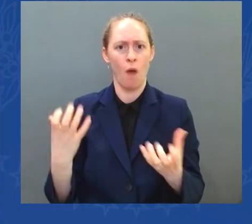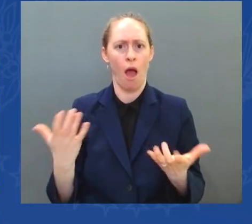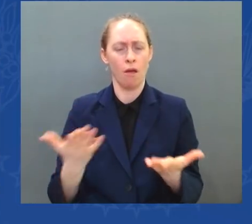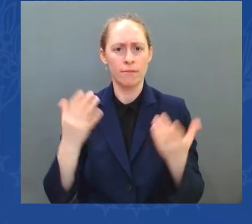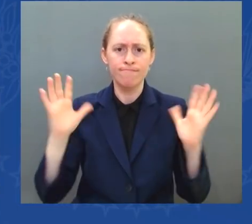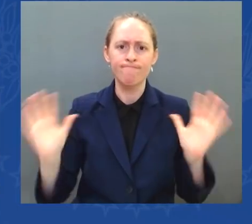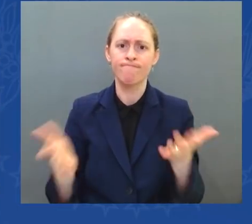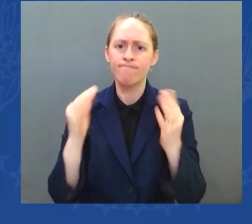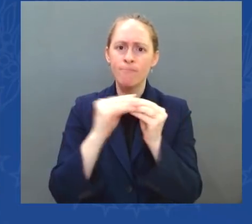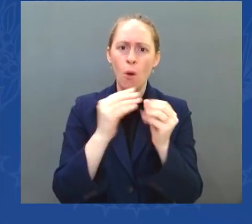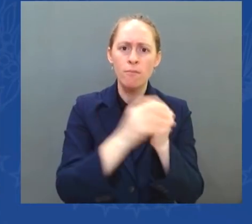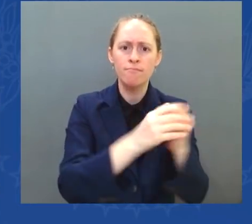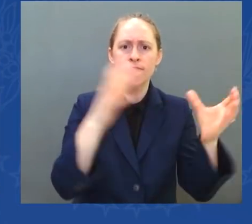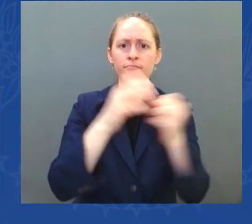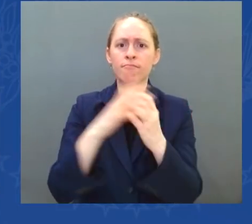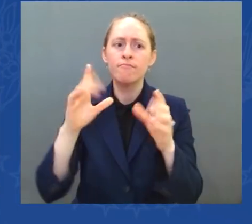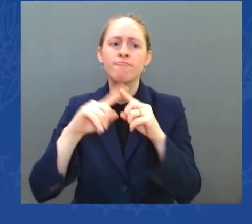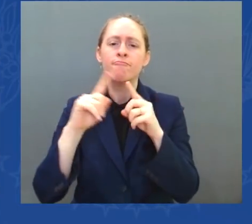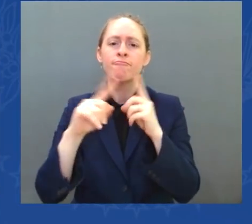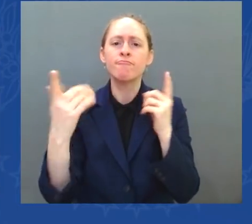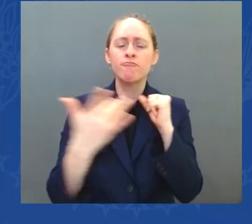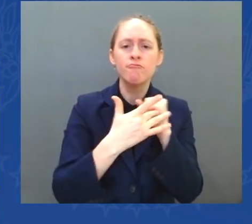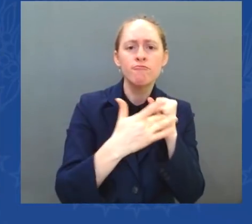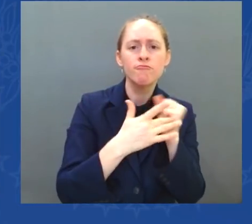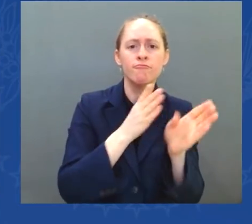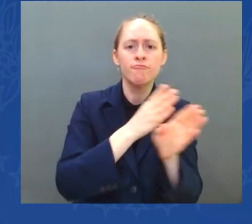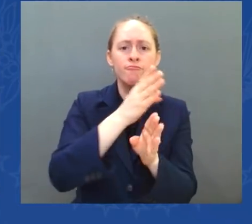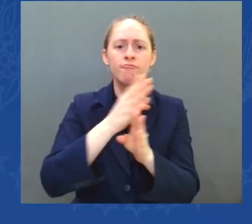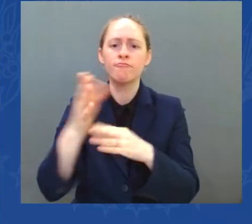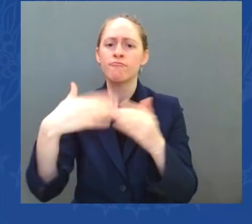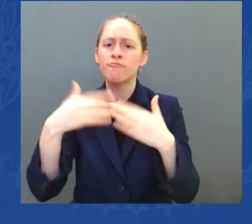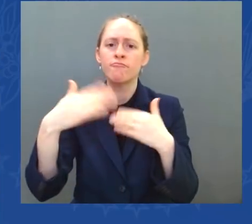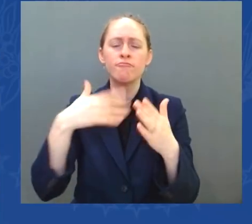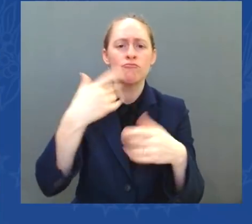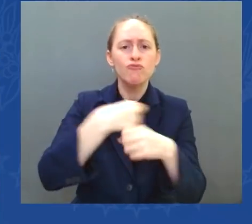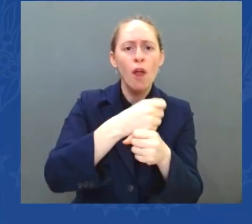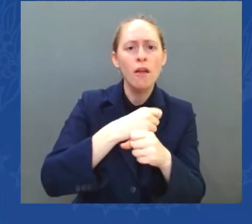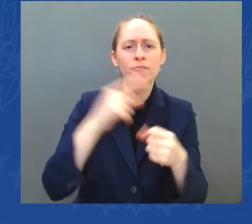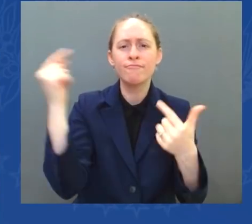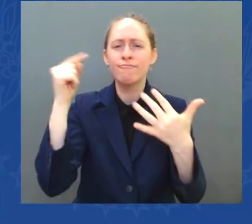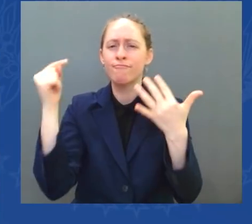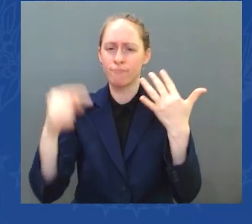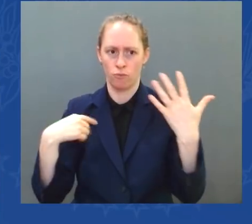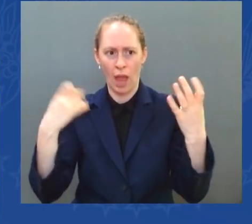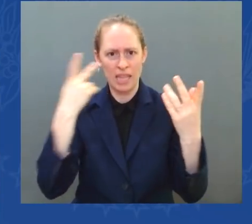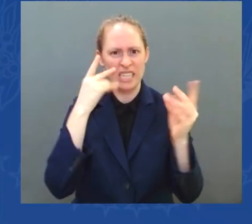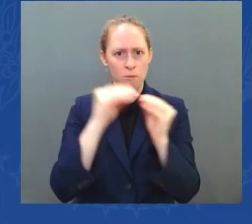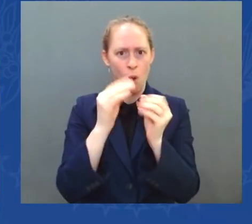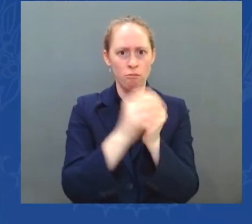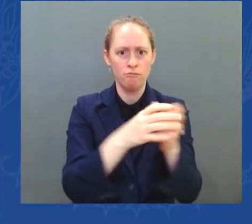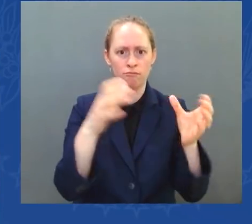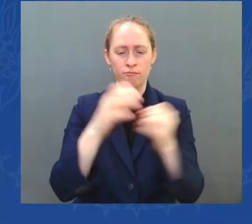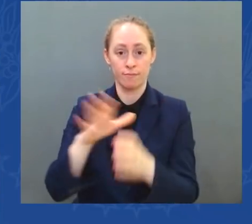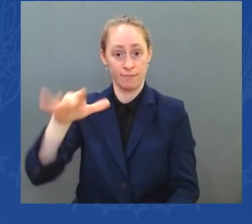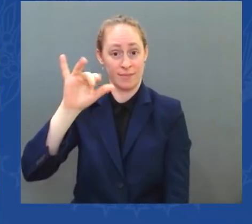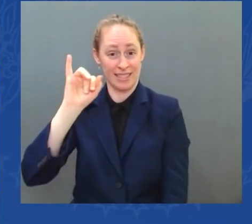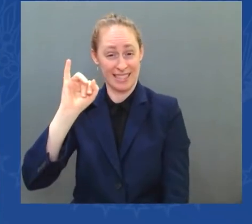that we have to invest in American manufacturing. And if my dad were watching now -- he passed away -- he'd be watching, Excuse my back,